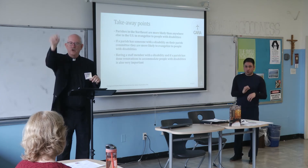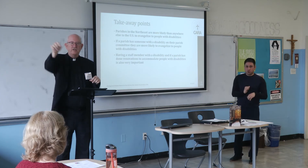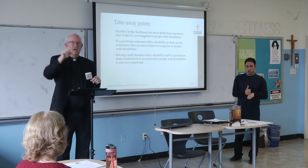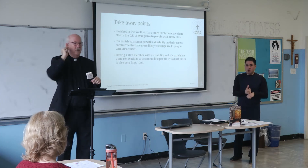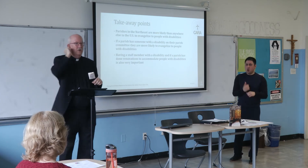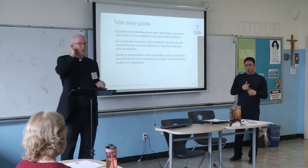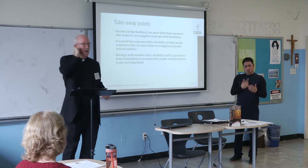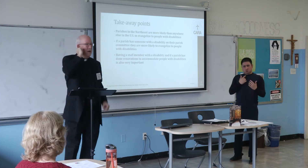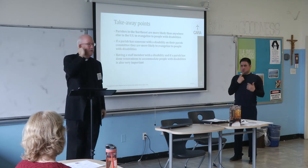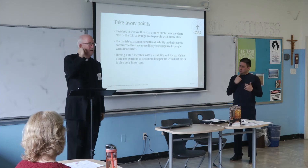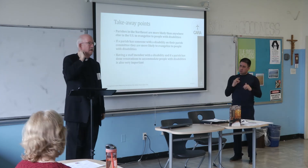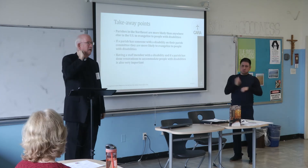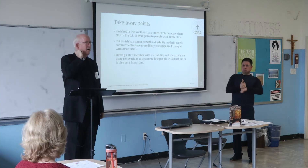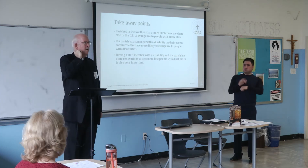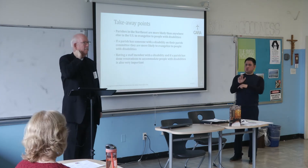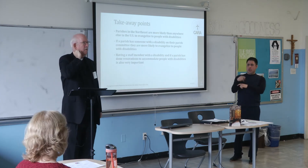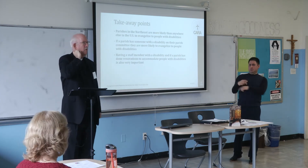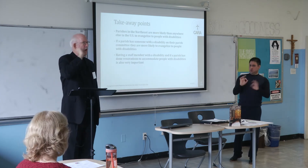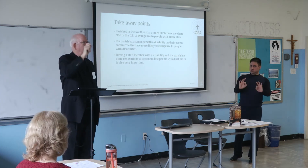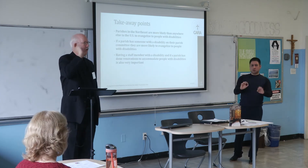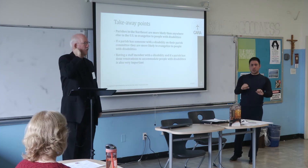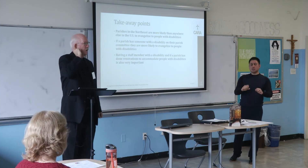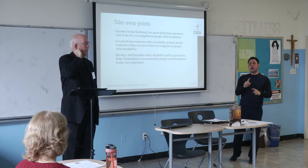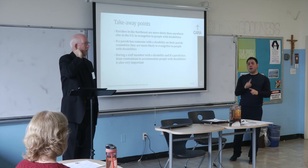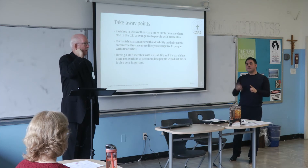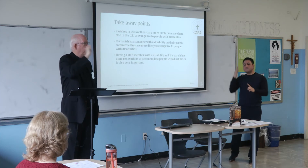start saying, "I'm going to do a ramp," but why are you doing the ramp? And you're